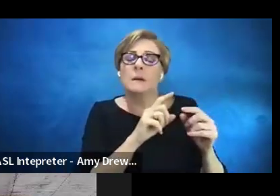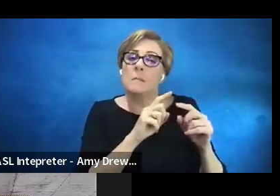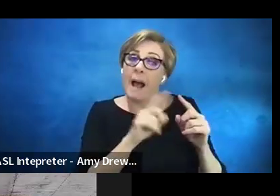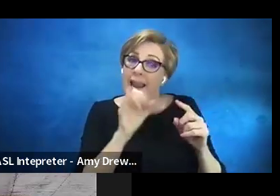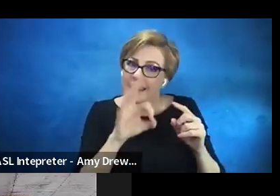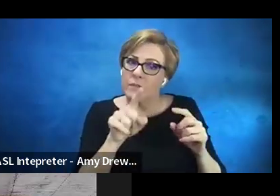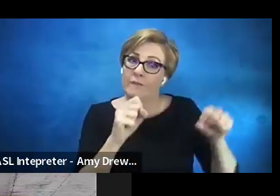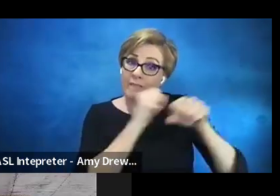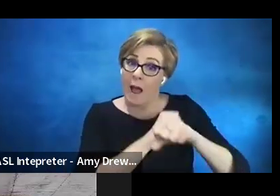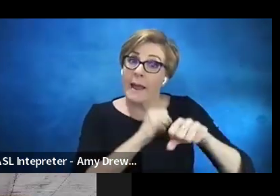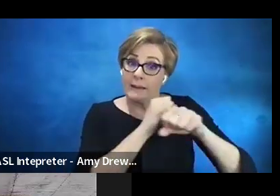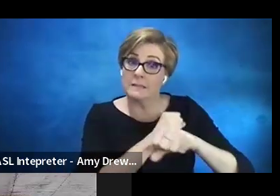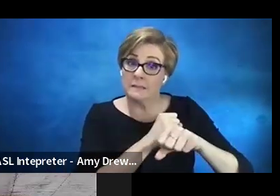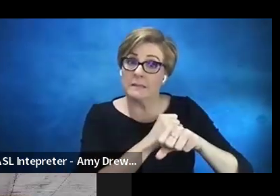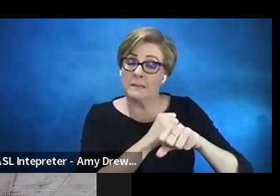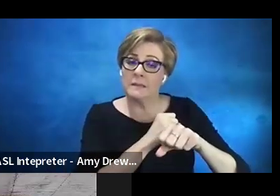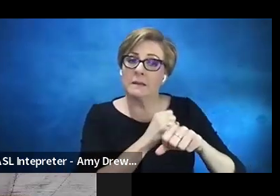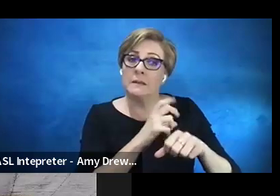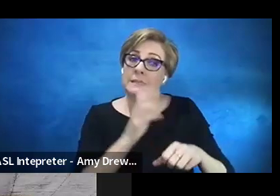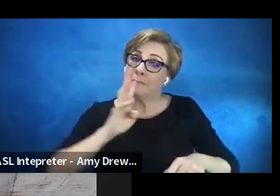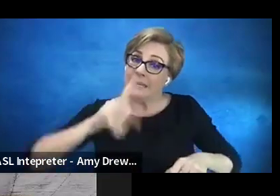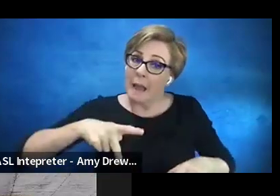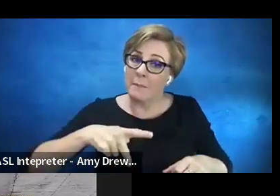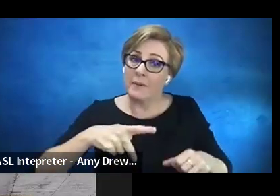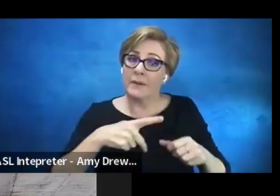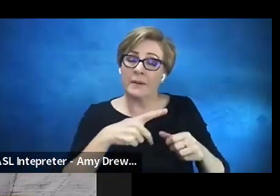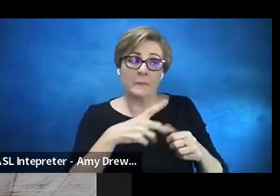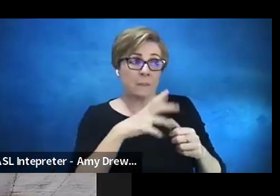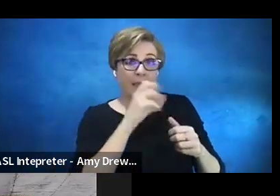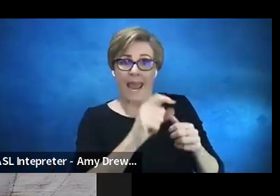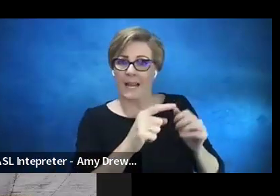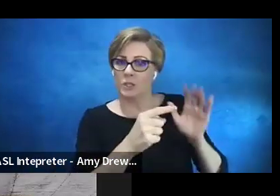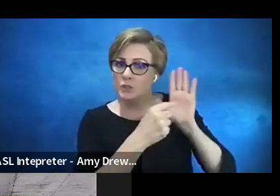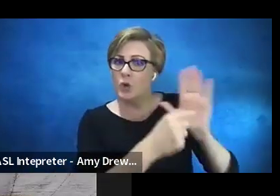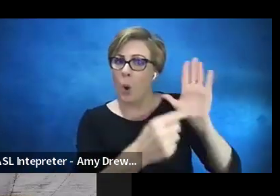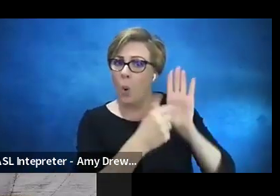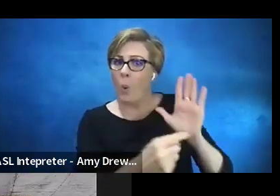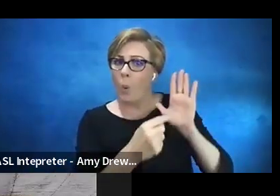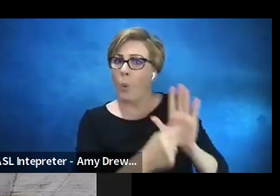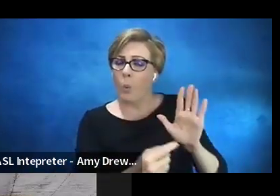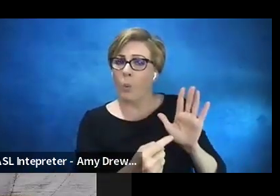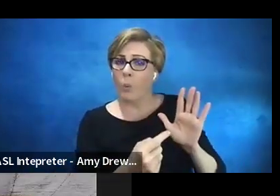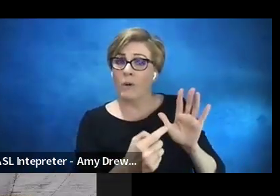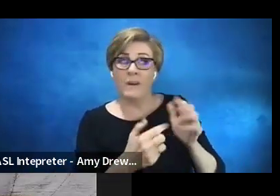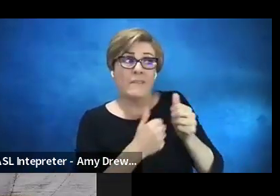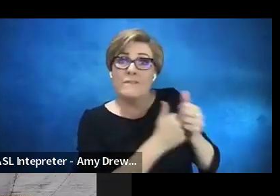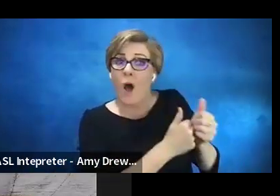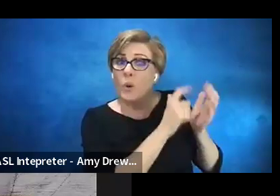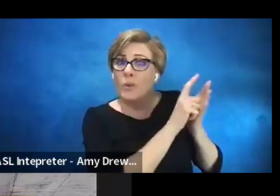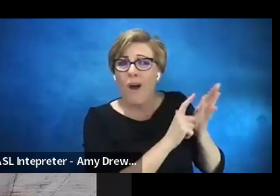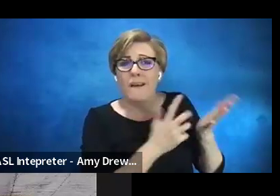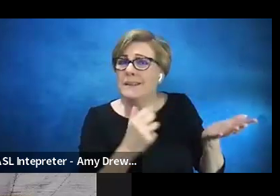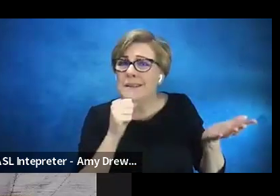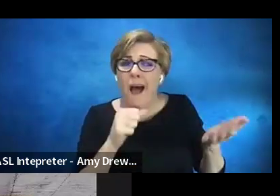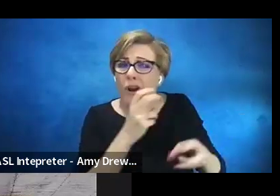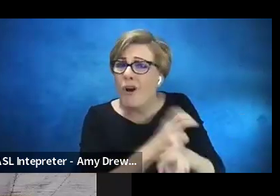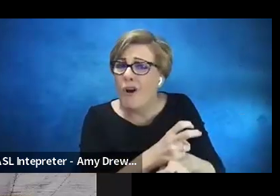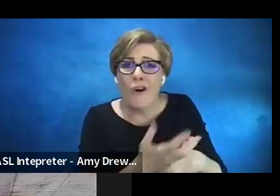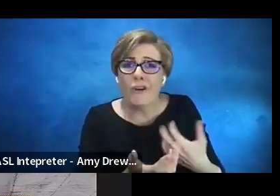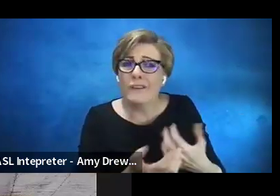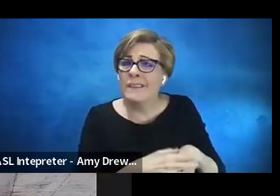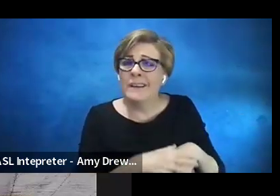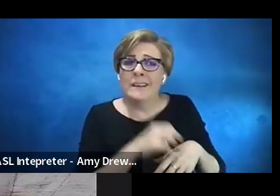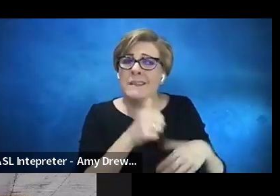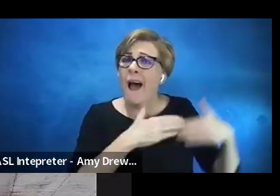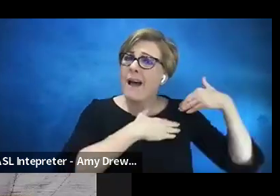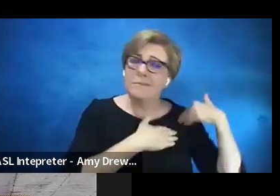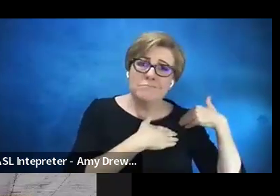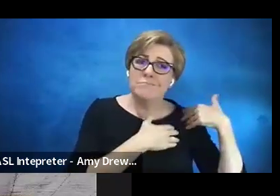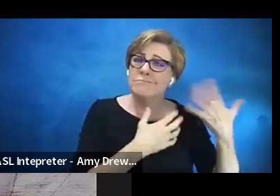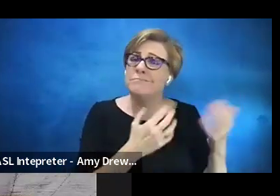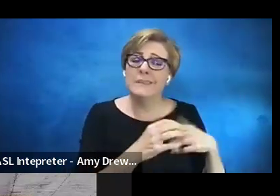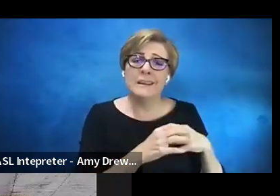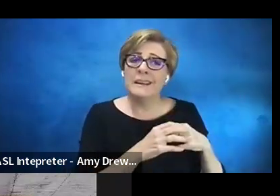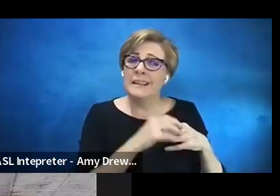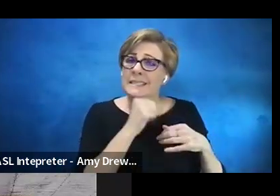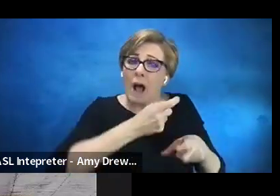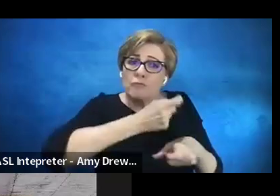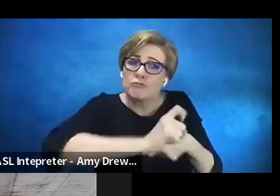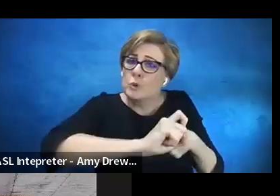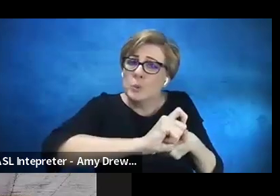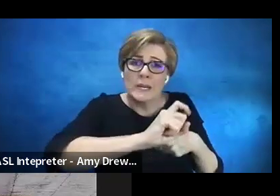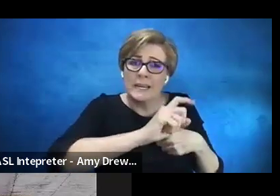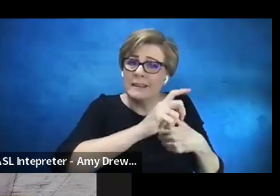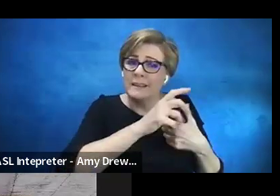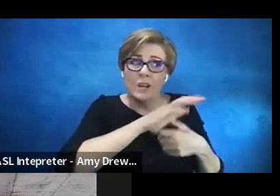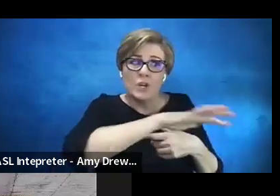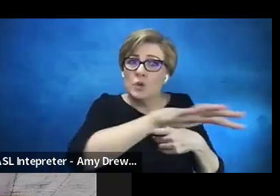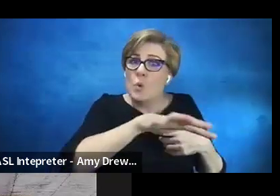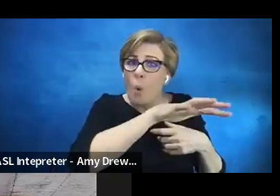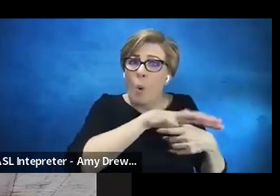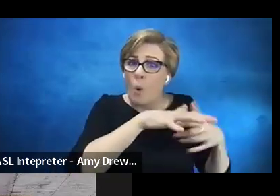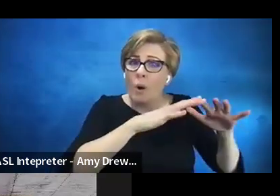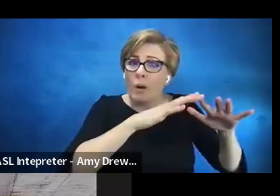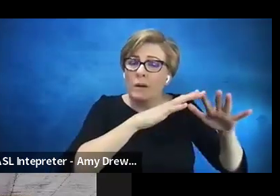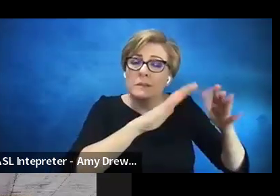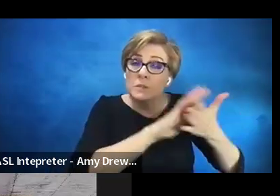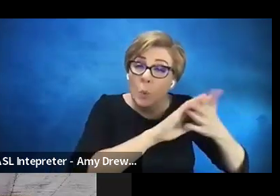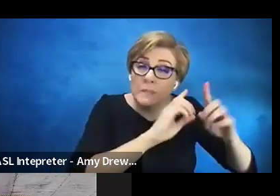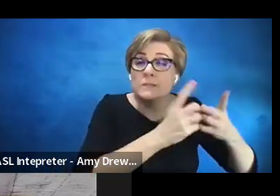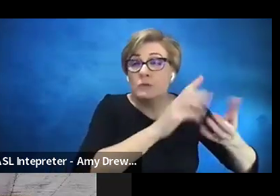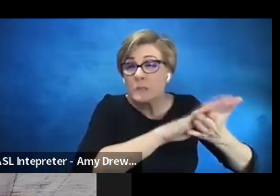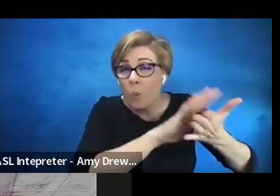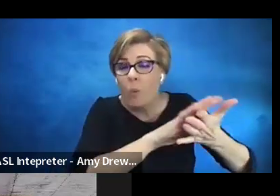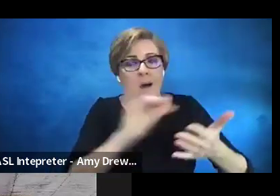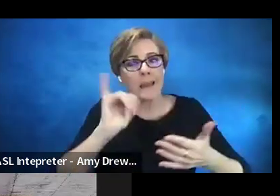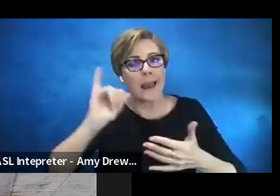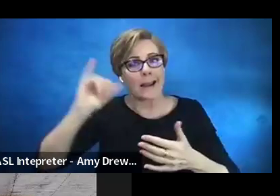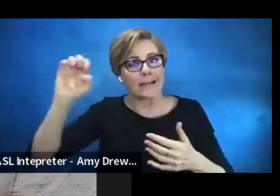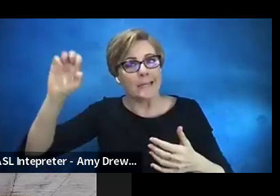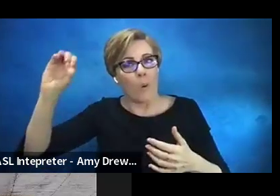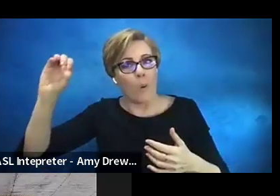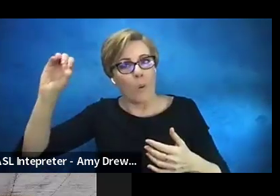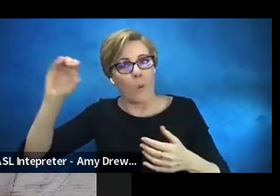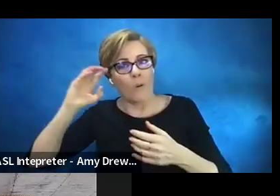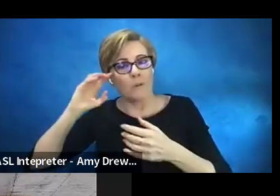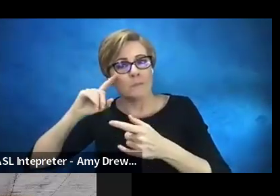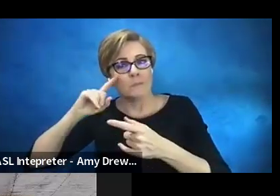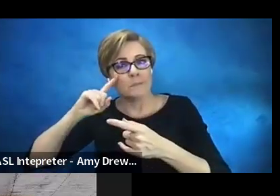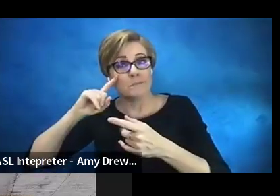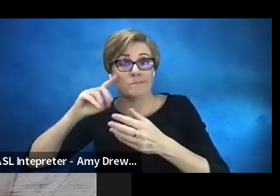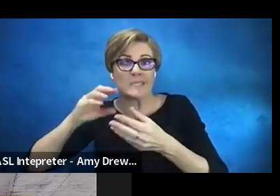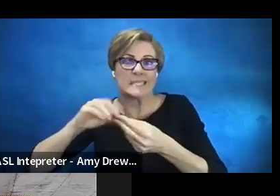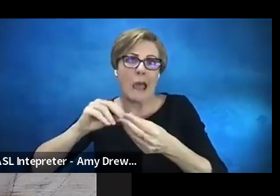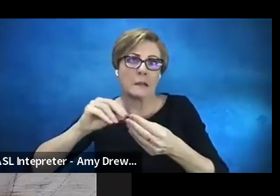have to do that, and that's why we need to have these very strong laws.